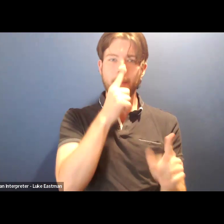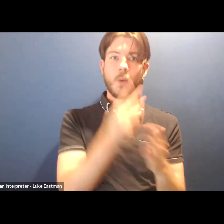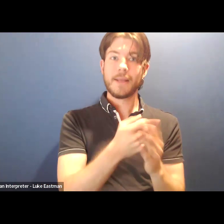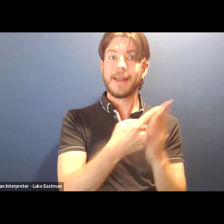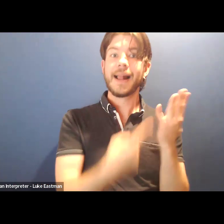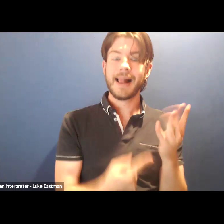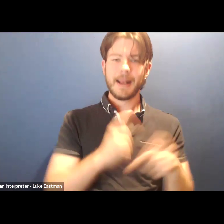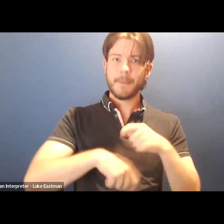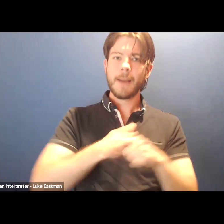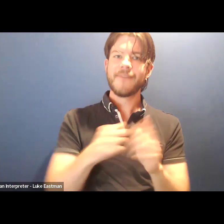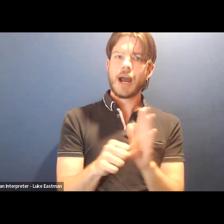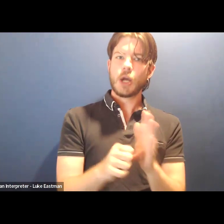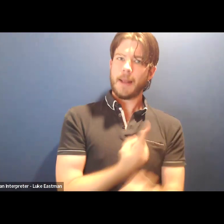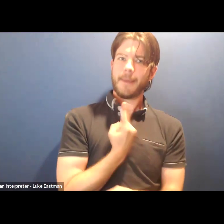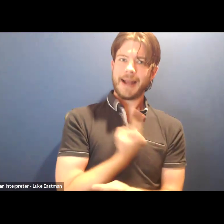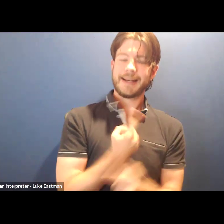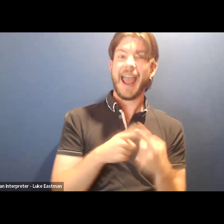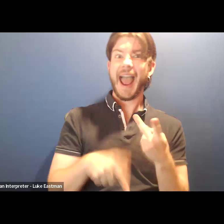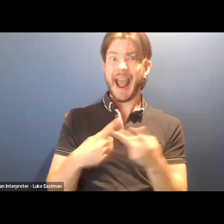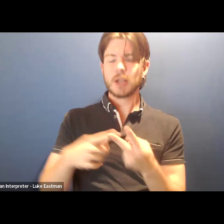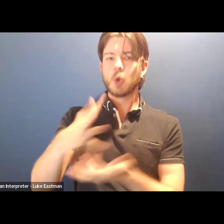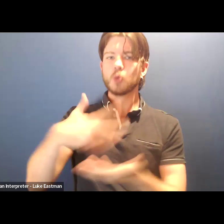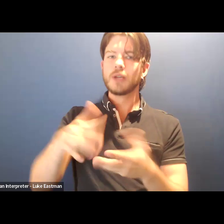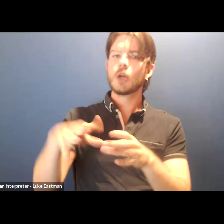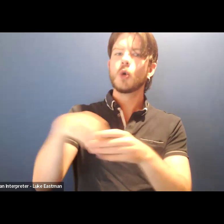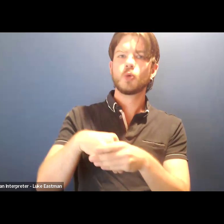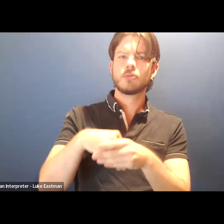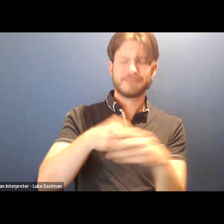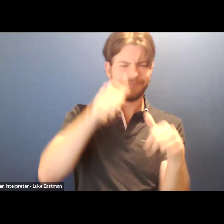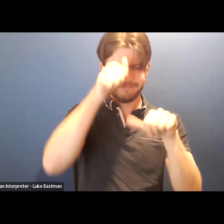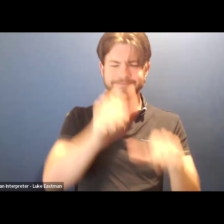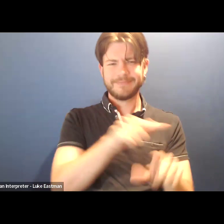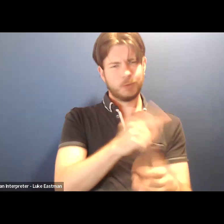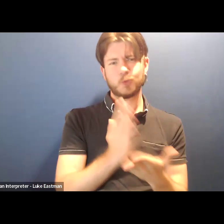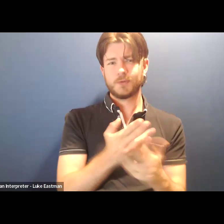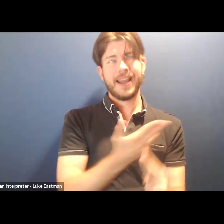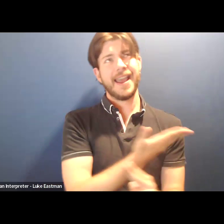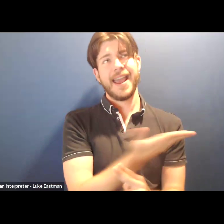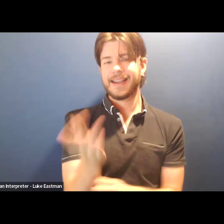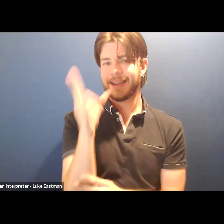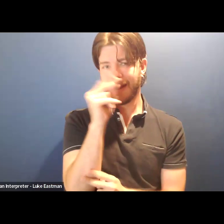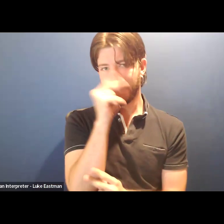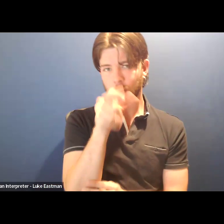included and we really know that that's true for all young